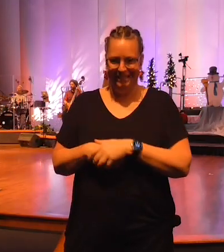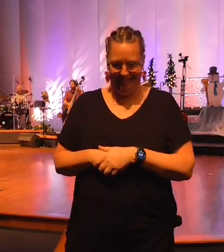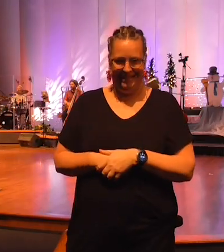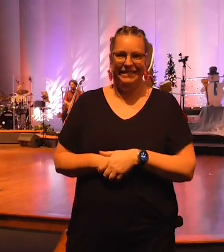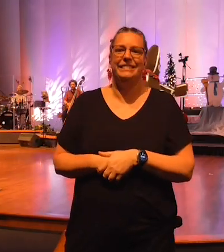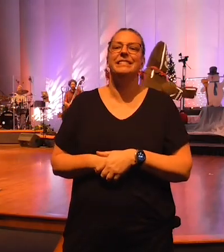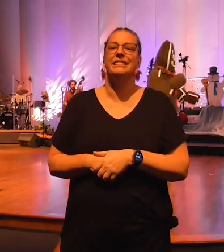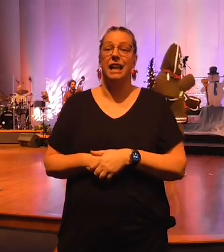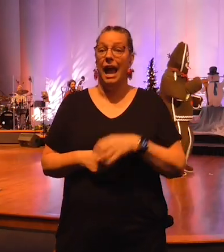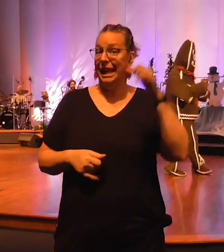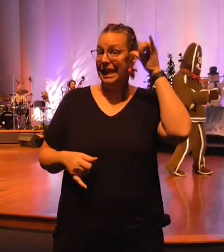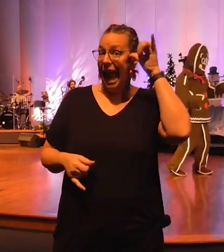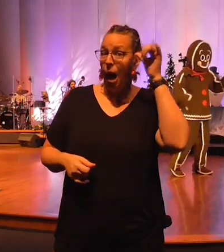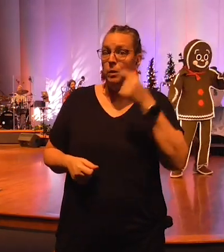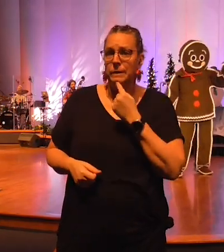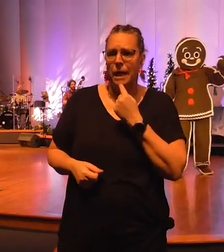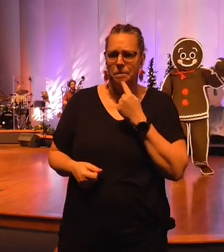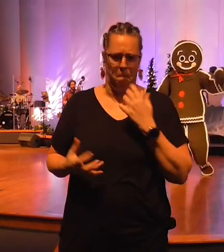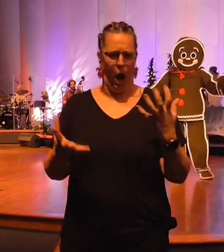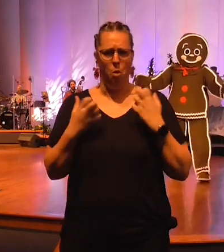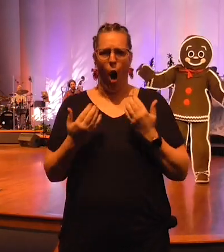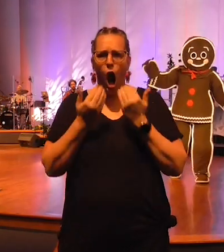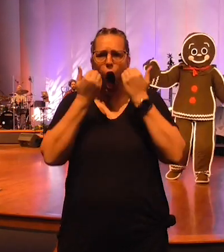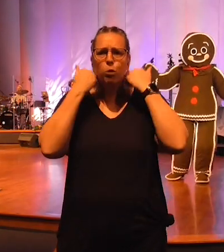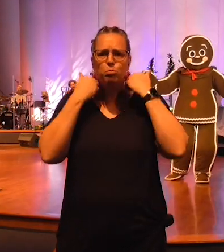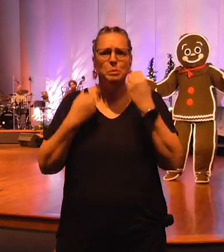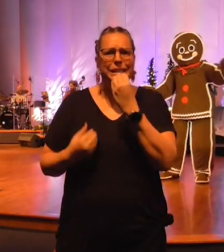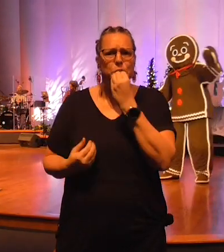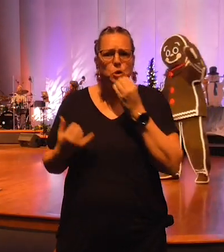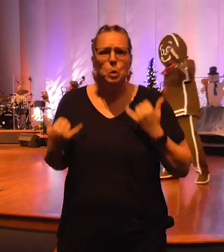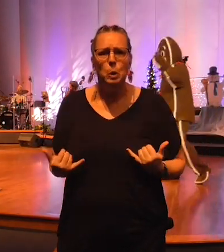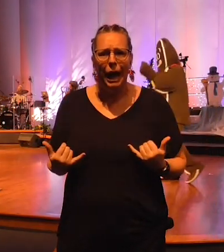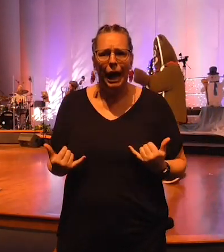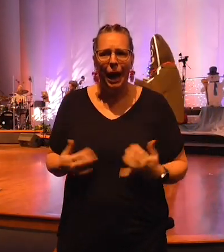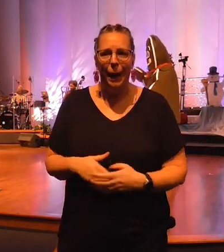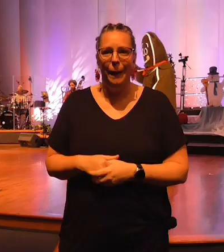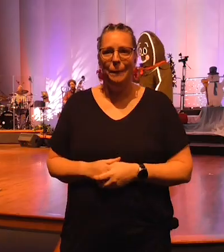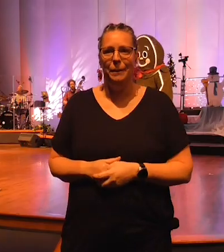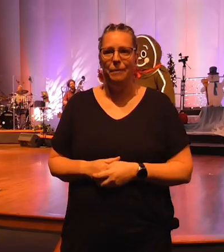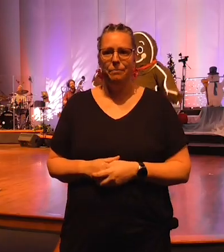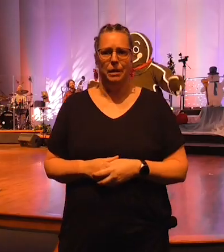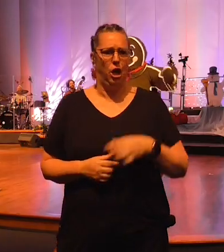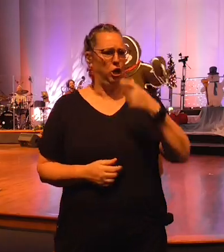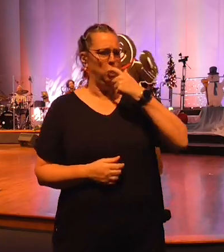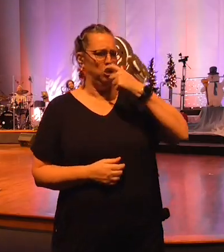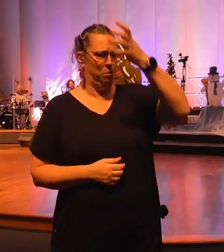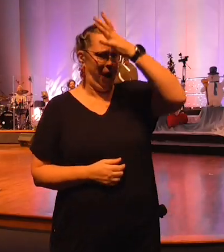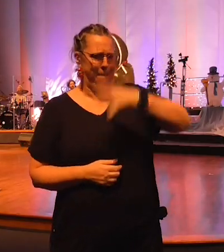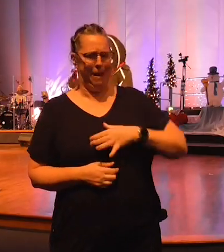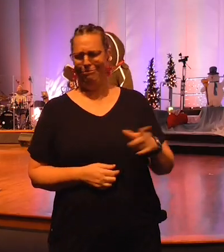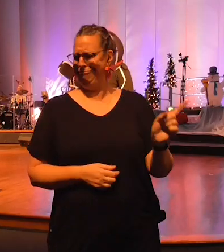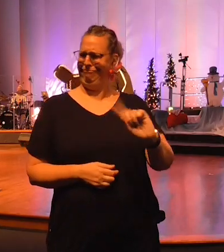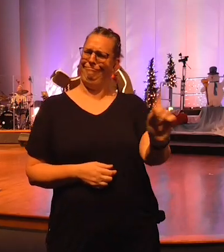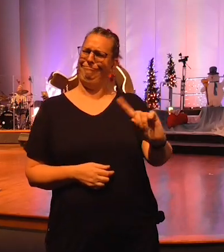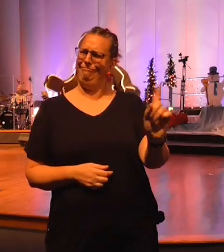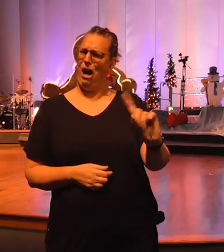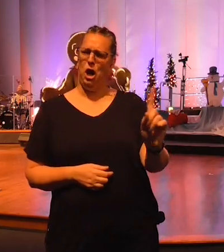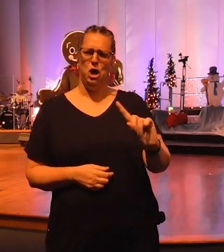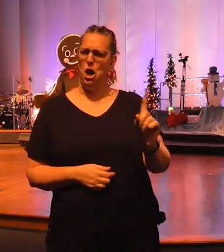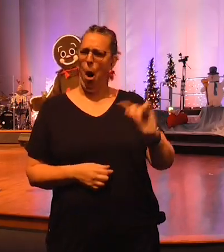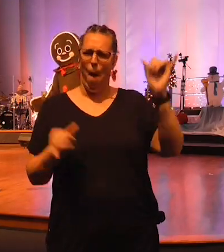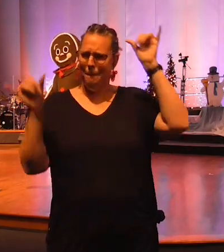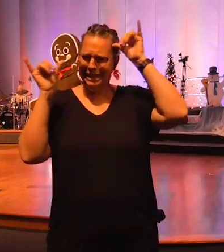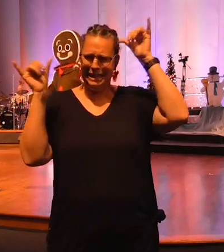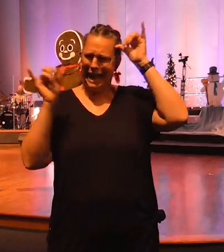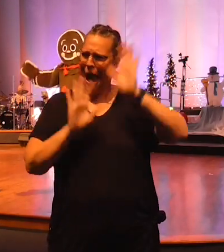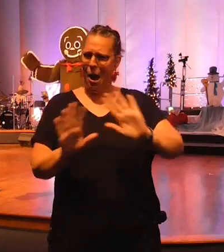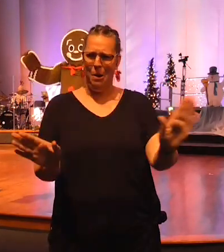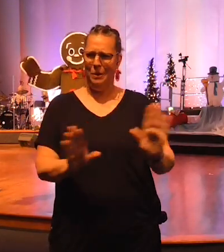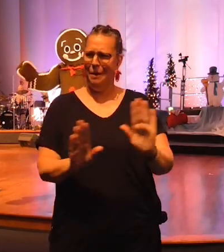sound like and that cow said I would like to eat you up right now gingerbread man